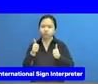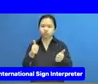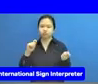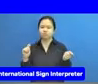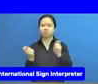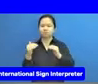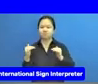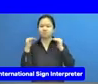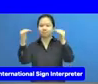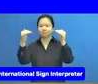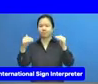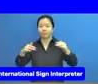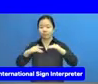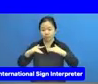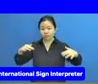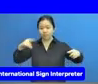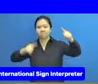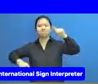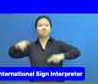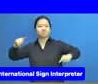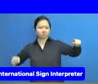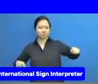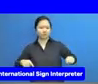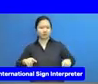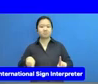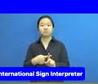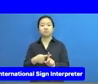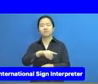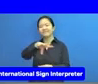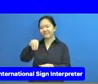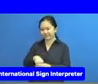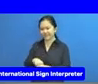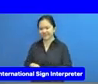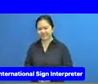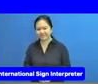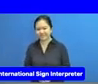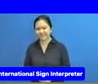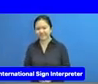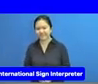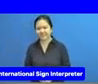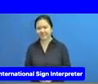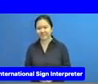And then with the ambition to move towards a fairer sector, we particularly welcome projects by or involving the areas